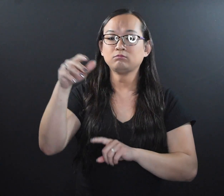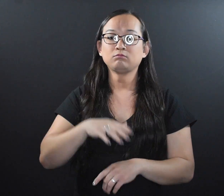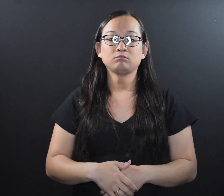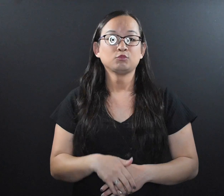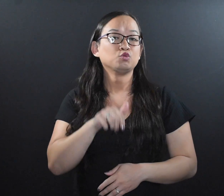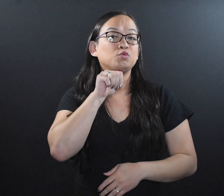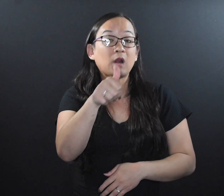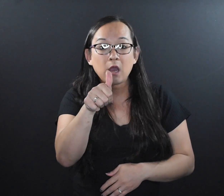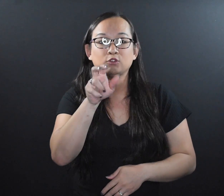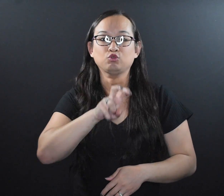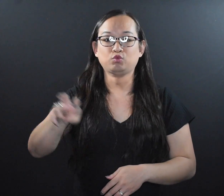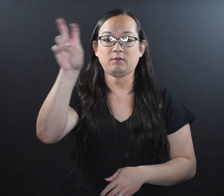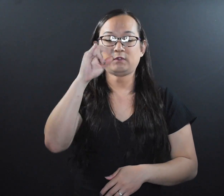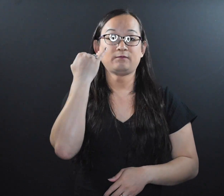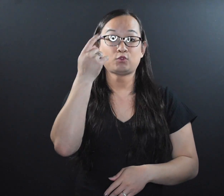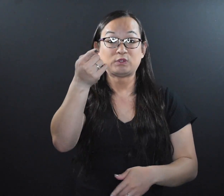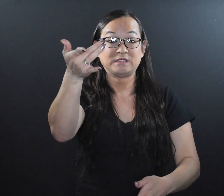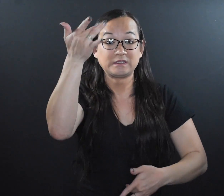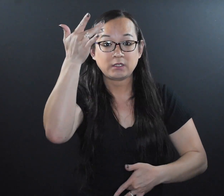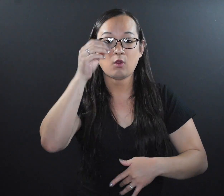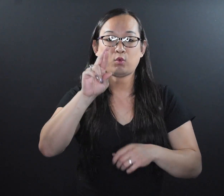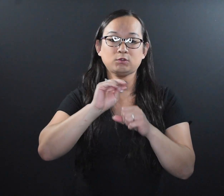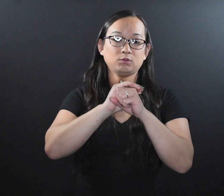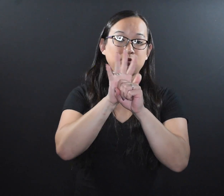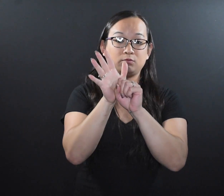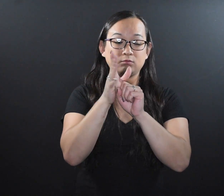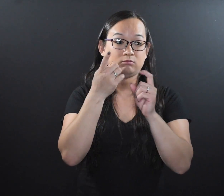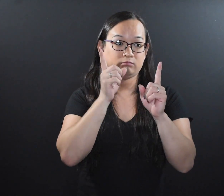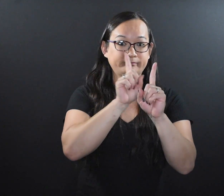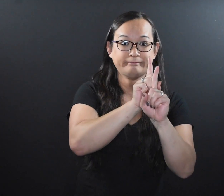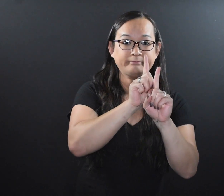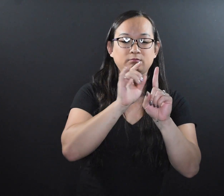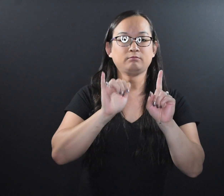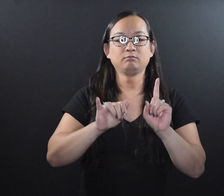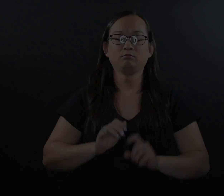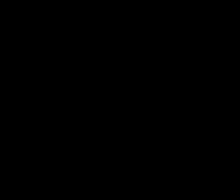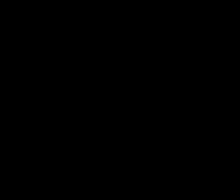Do not travel if you are sick or exposed to someone with COVID-19. More information about variant strains can be found on the MDH website: COVID-19 Variants.